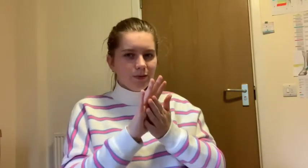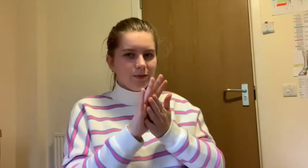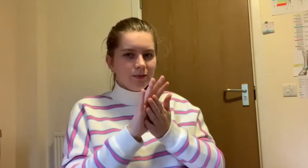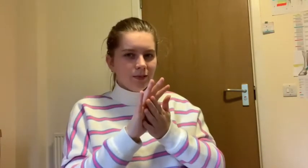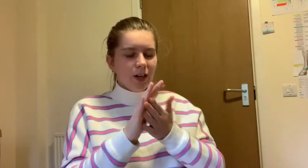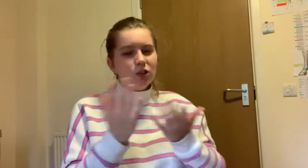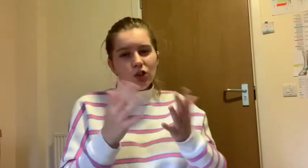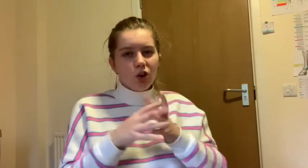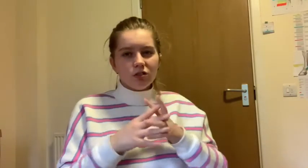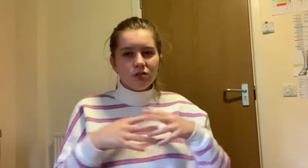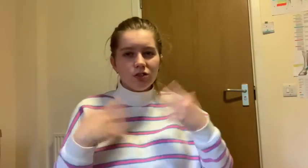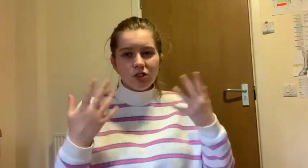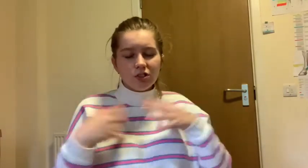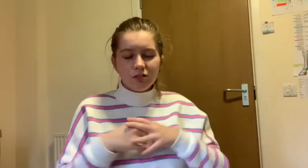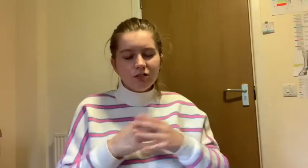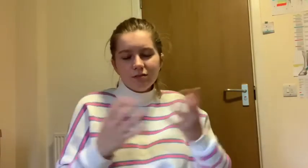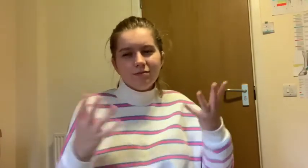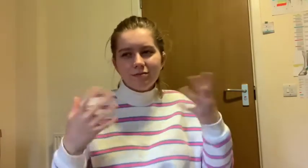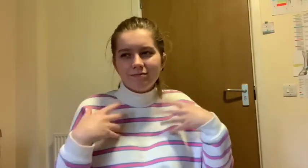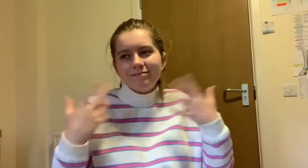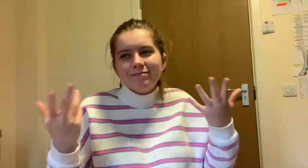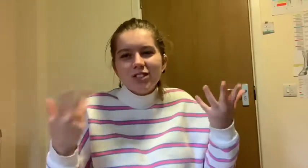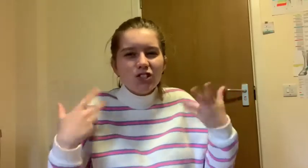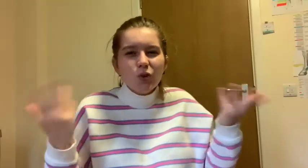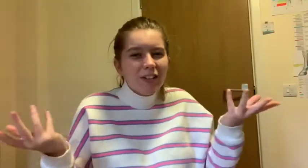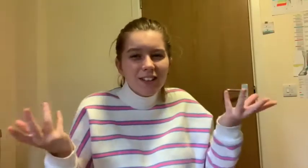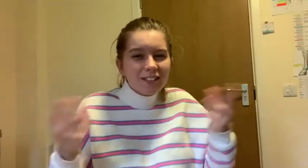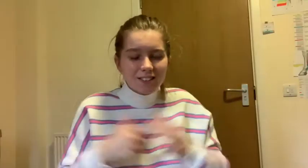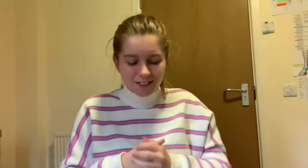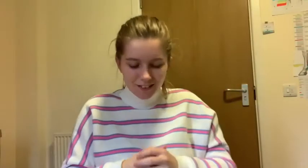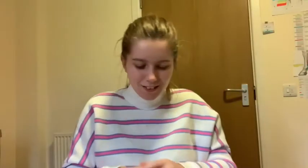I do the nod... to just join in